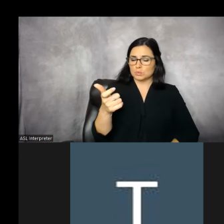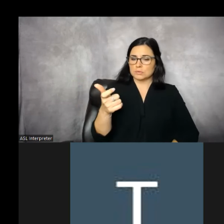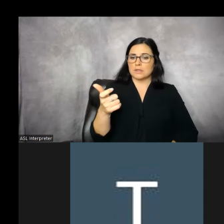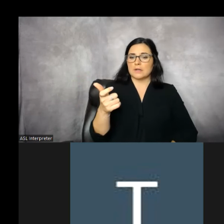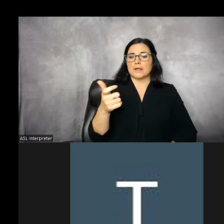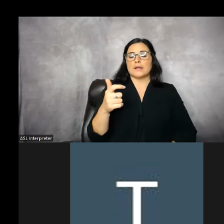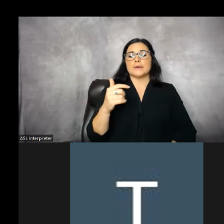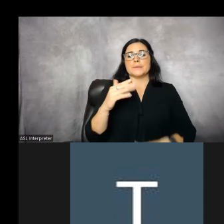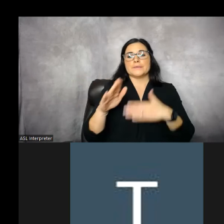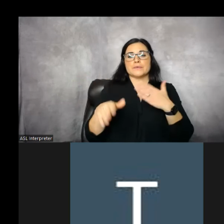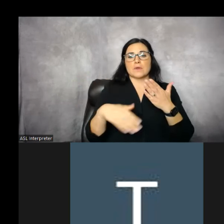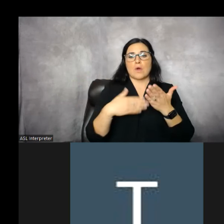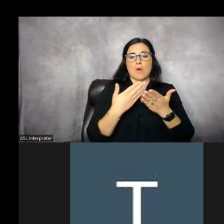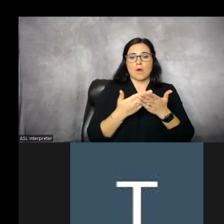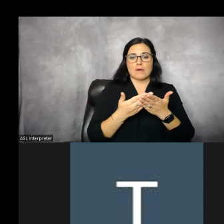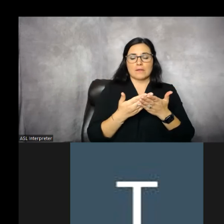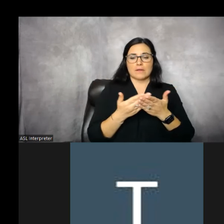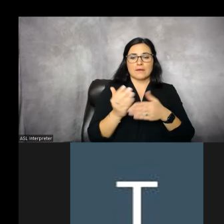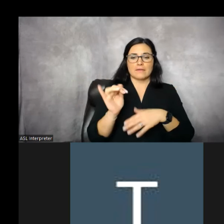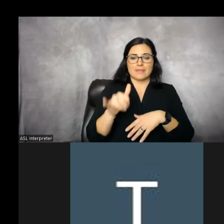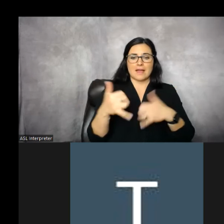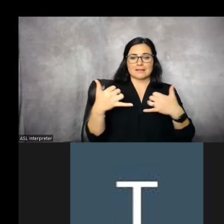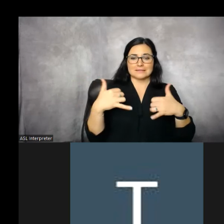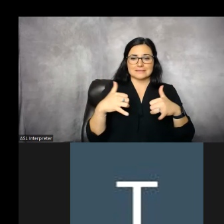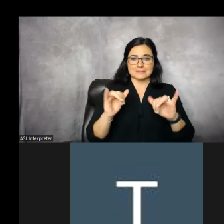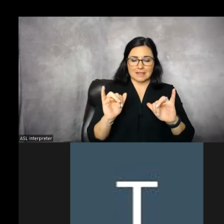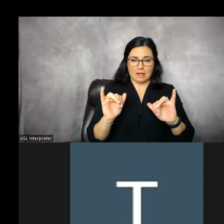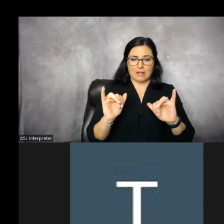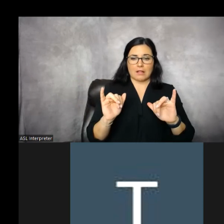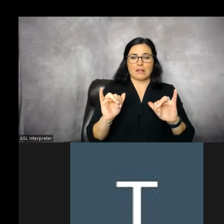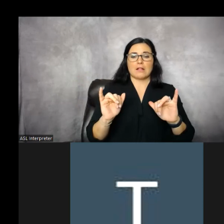So, all this, is it still conflict with it does not meet